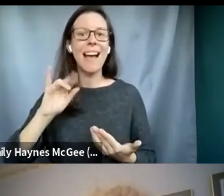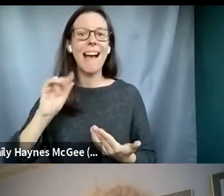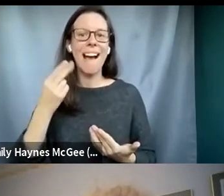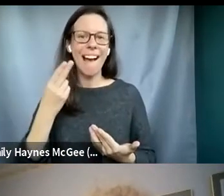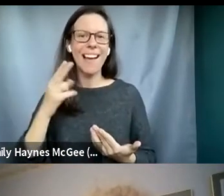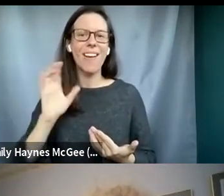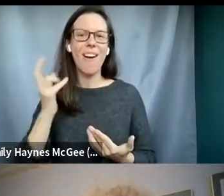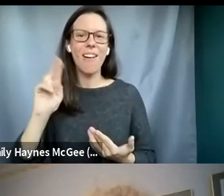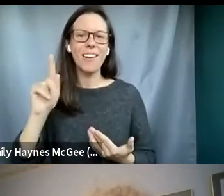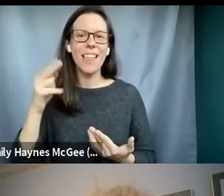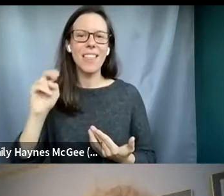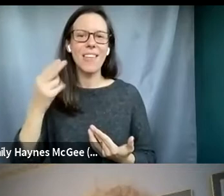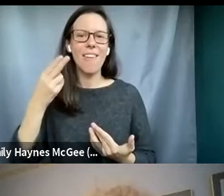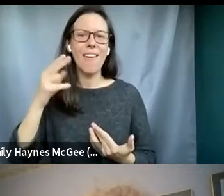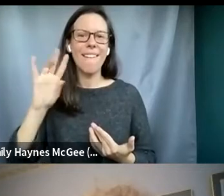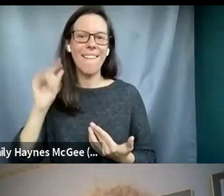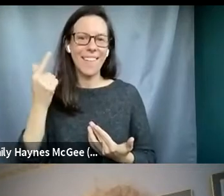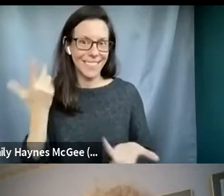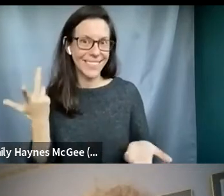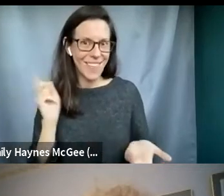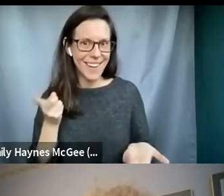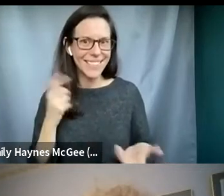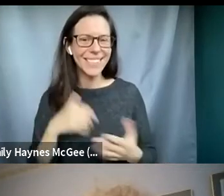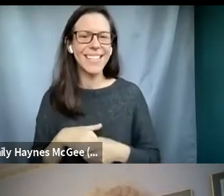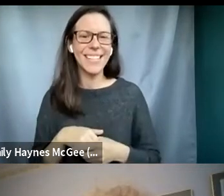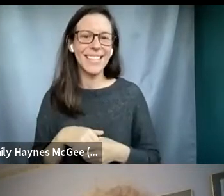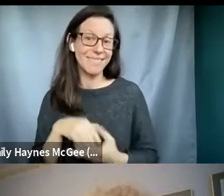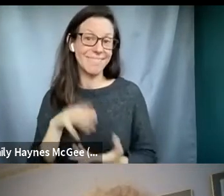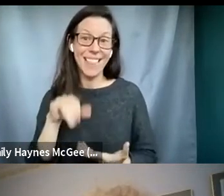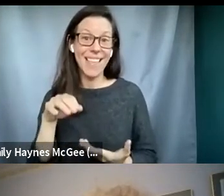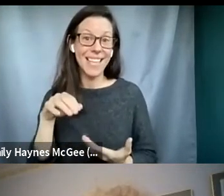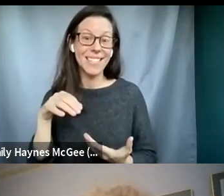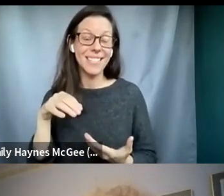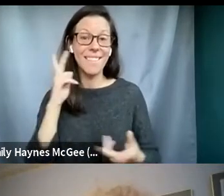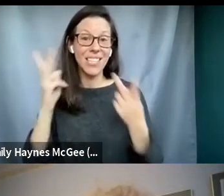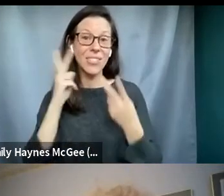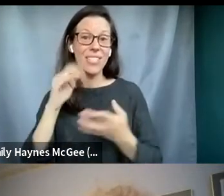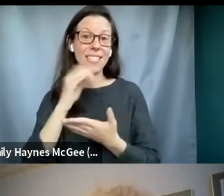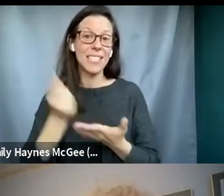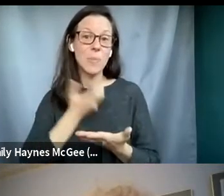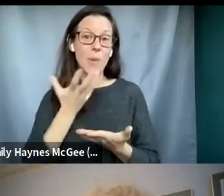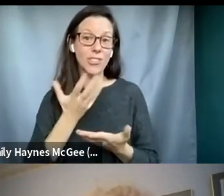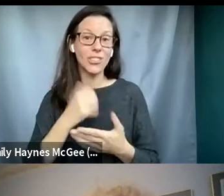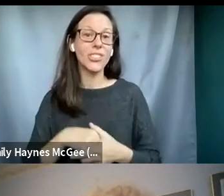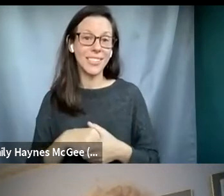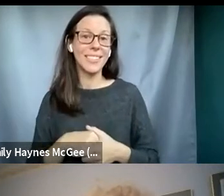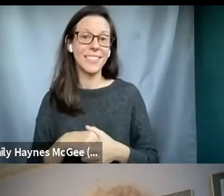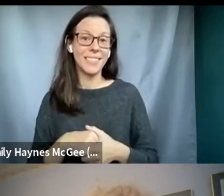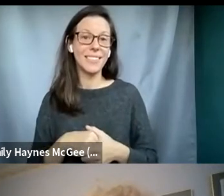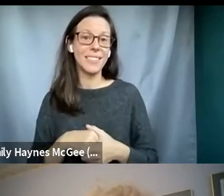So that is basically a visual expression of culinary art, culinary history.